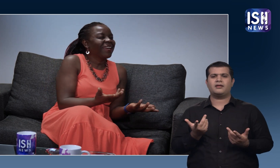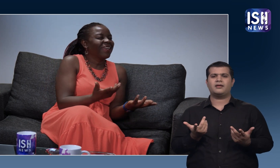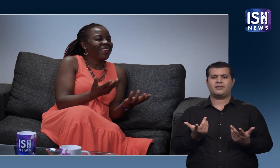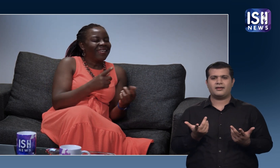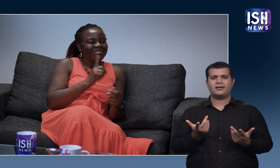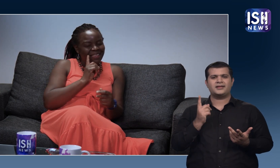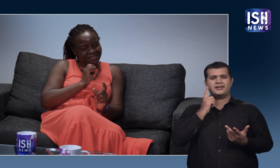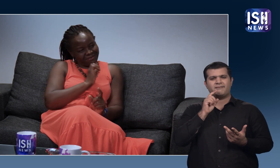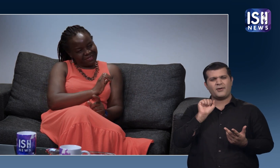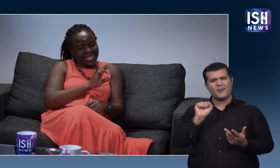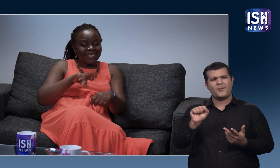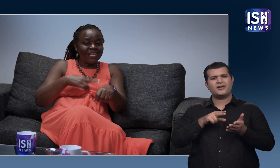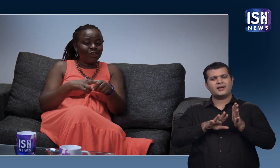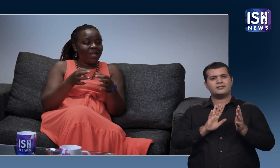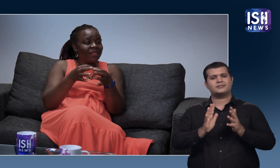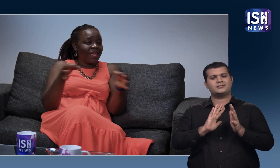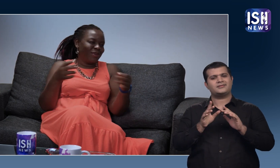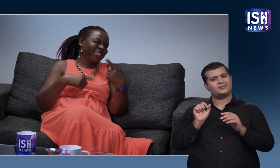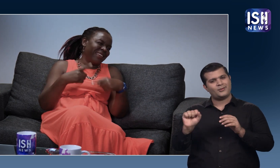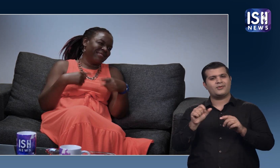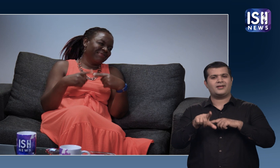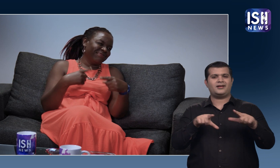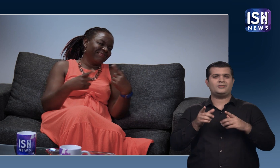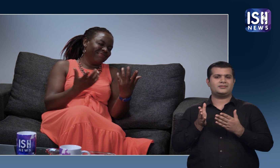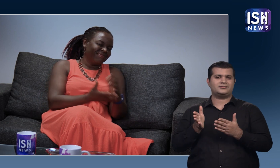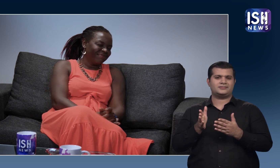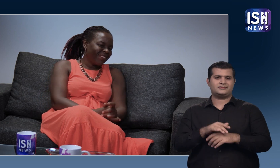So you see, Deaf's natural language is Sign Language.